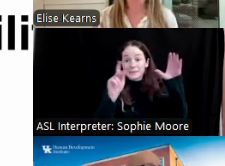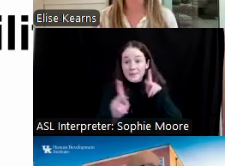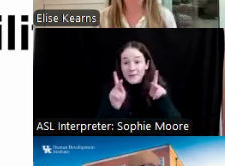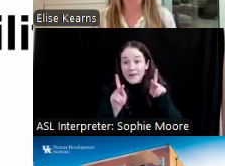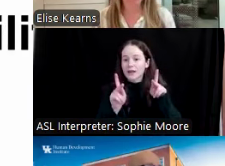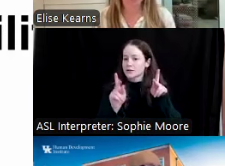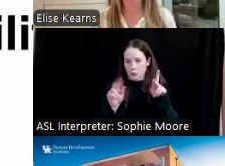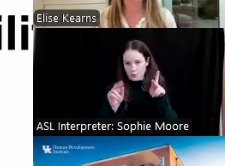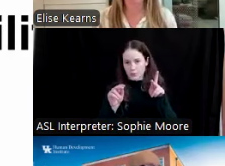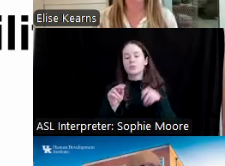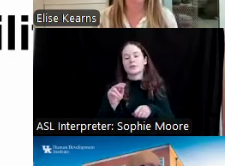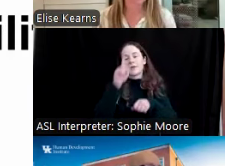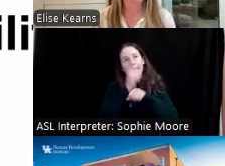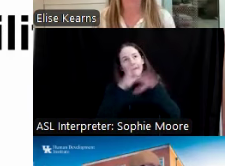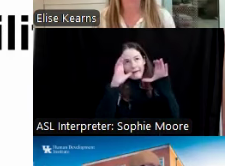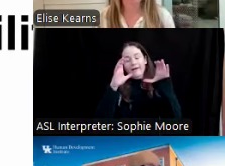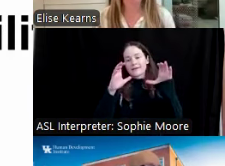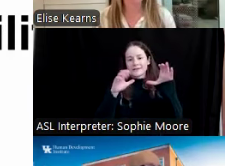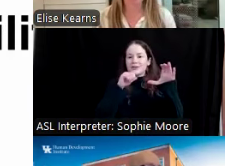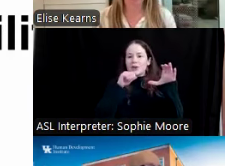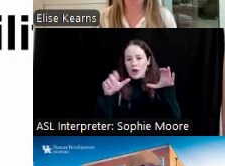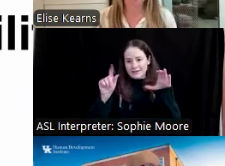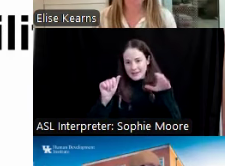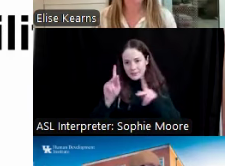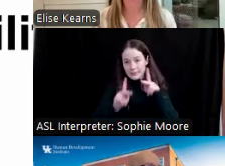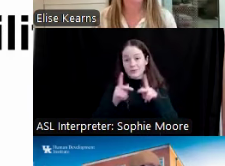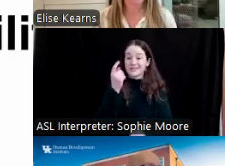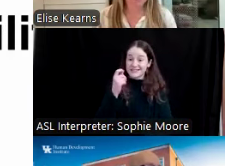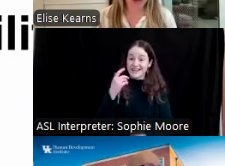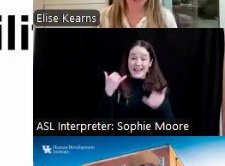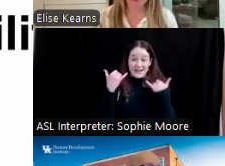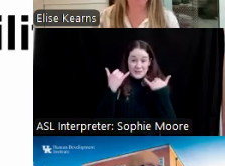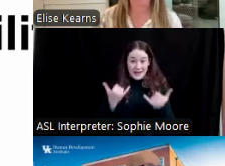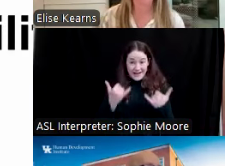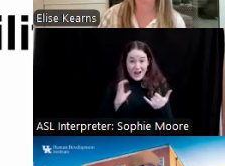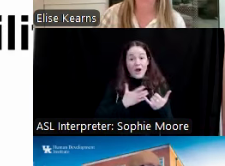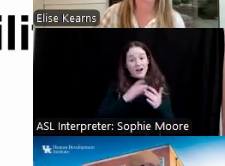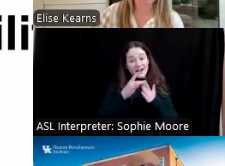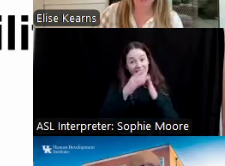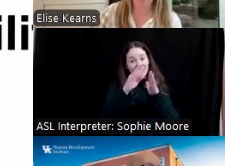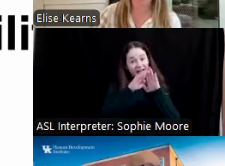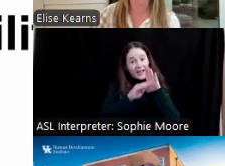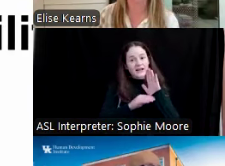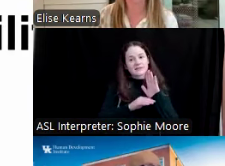guidelines still advise people with disabilities to be as active as their abilities allow and to avoid inactivity,